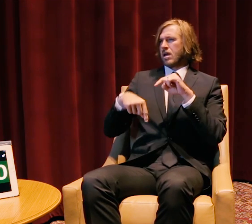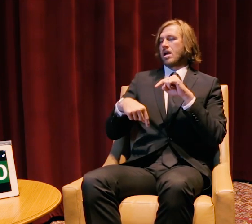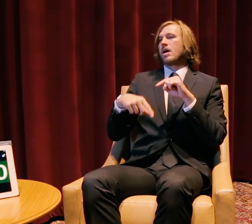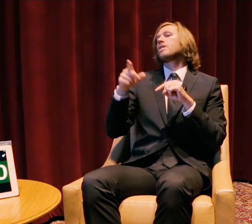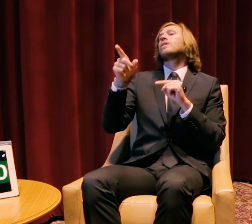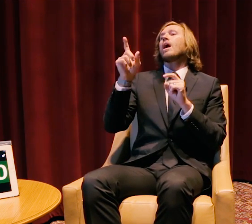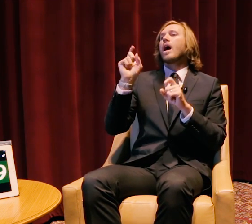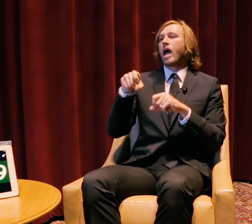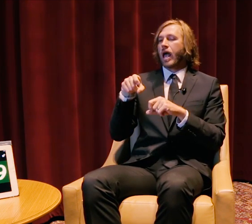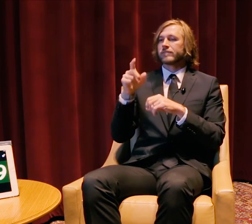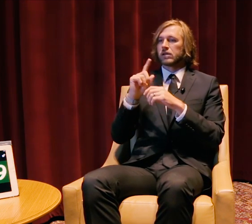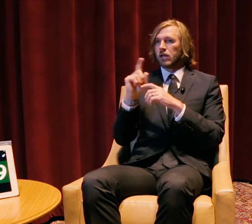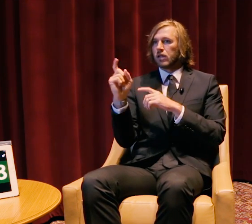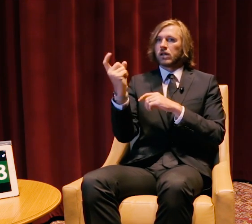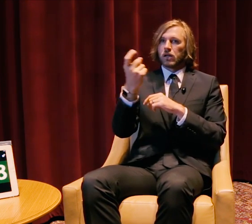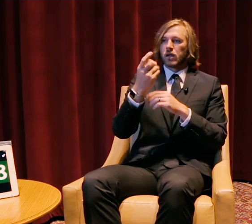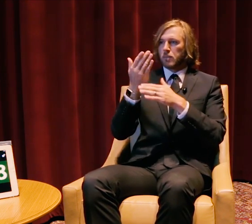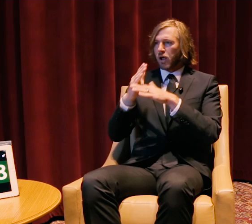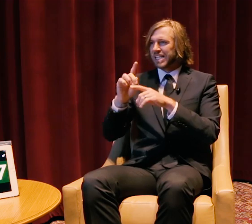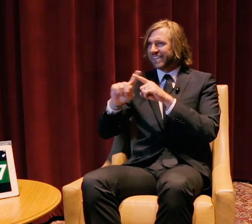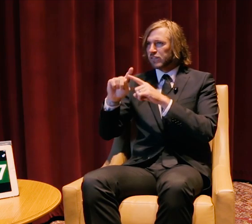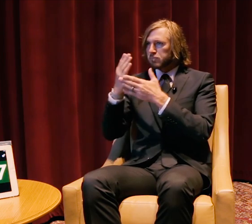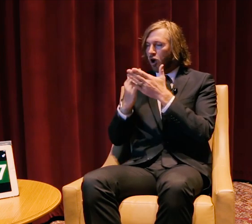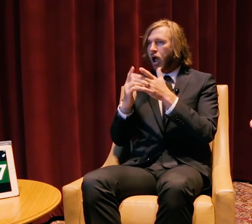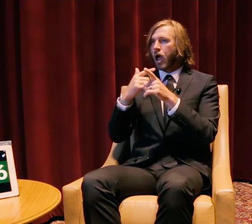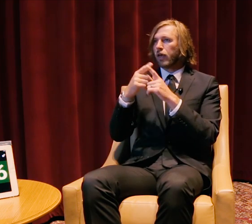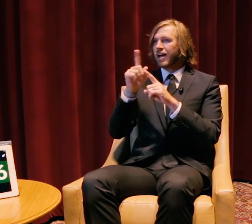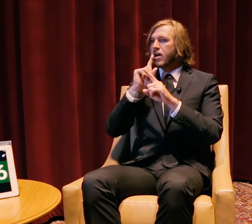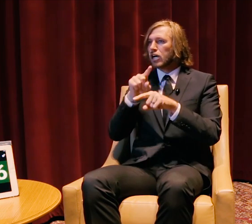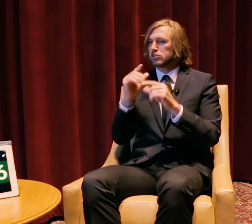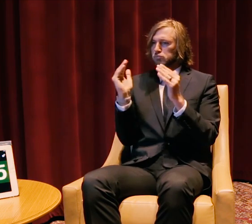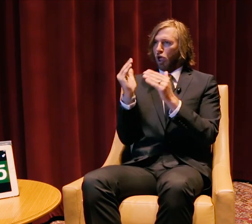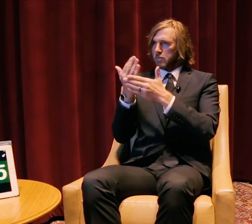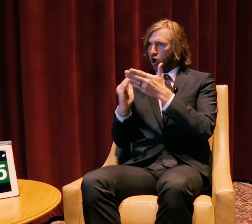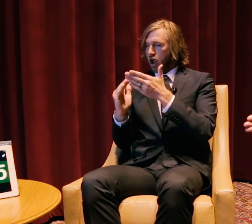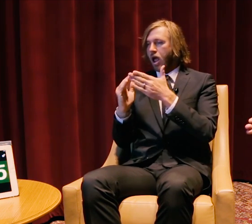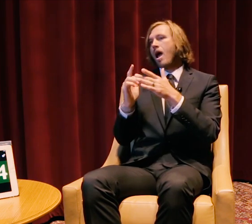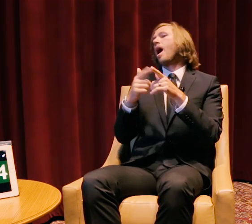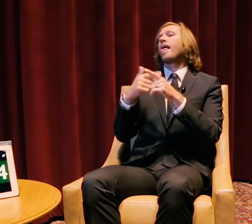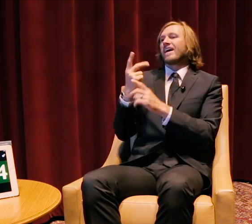You've gotta break it down into the components and begin to address them and take care of them.